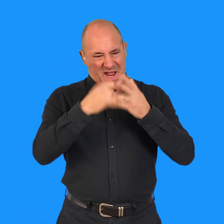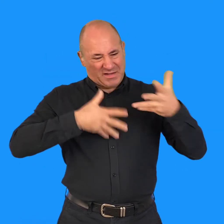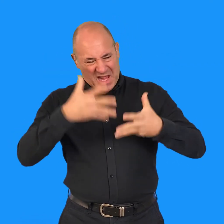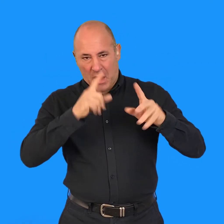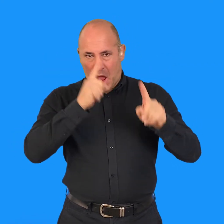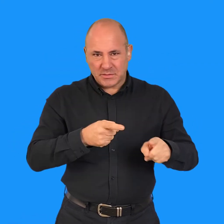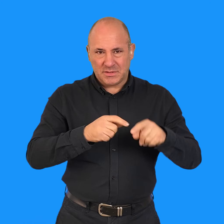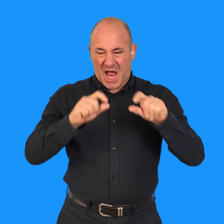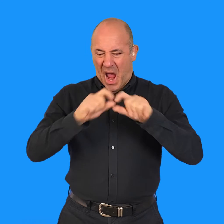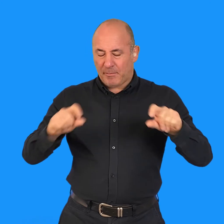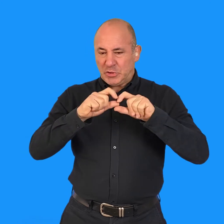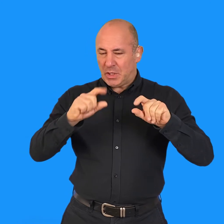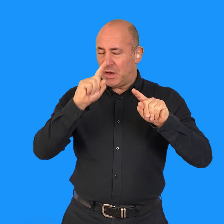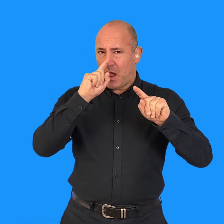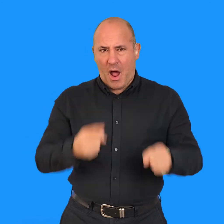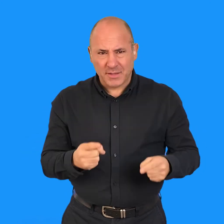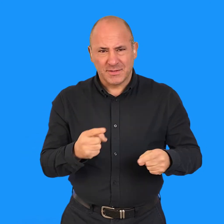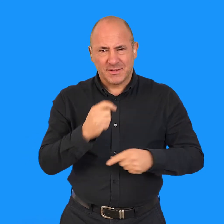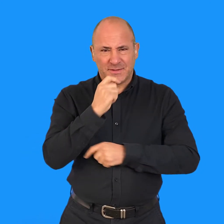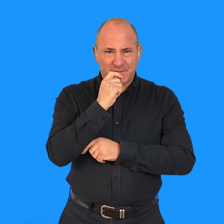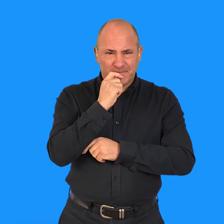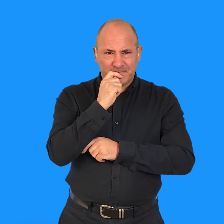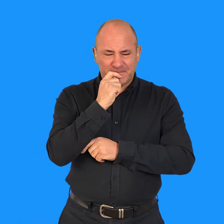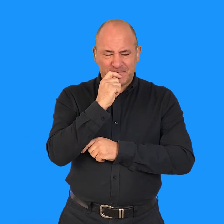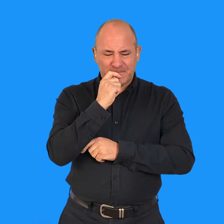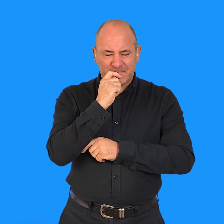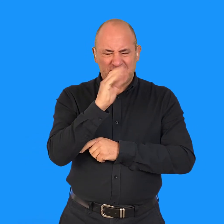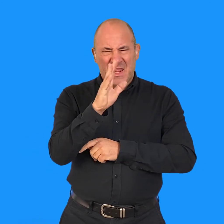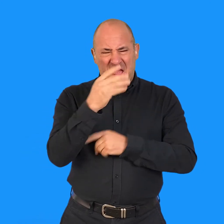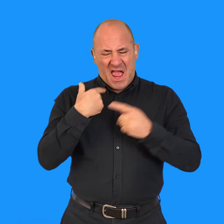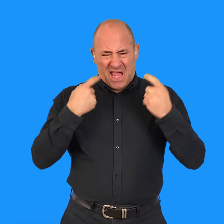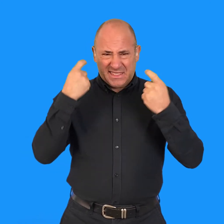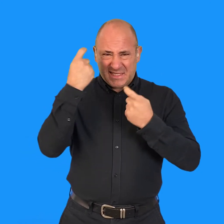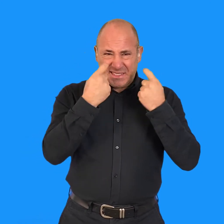which means that any form of BSL or captioning couldn't really work.